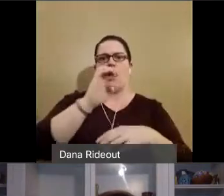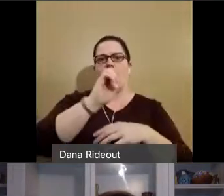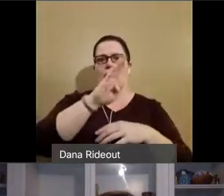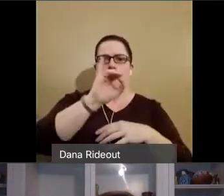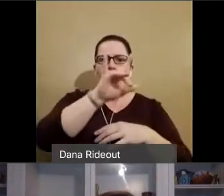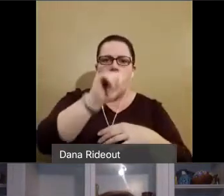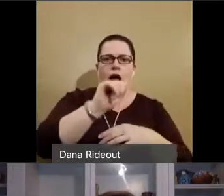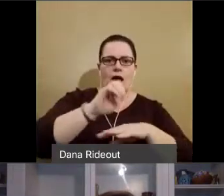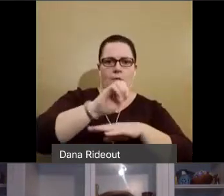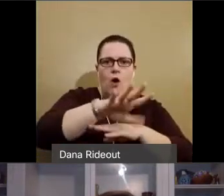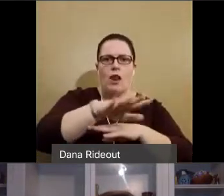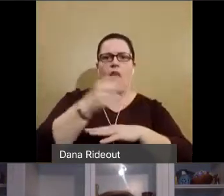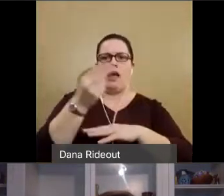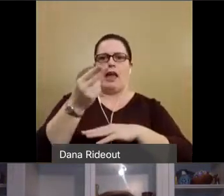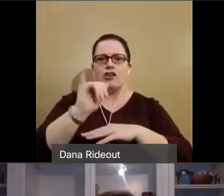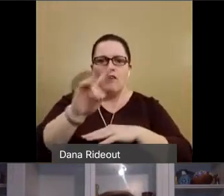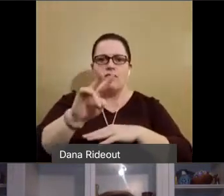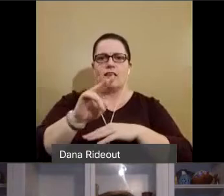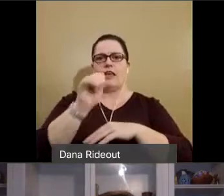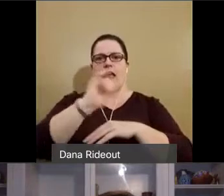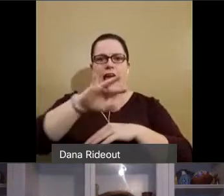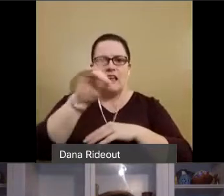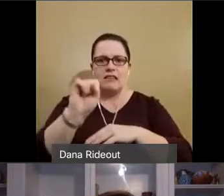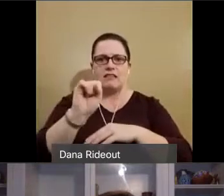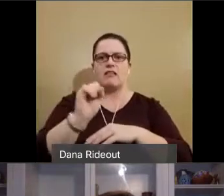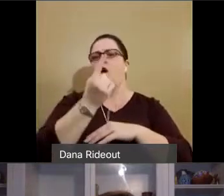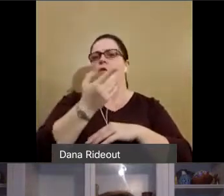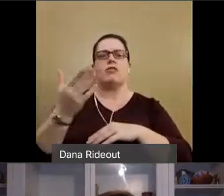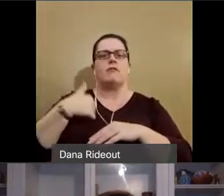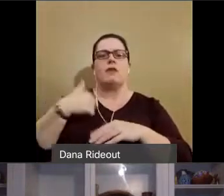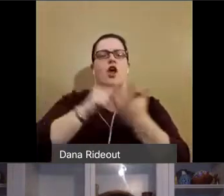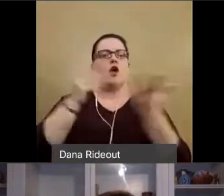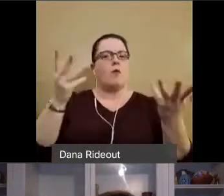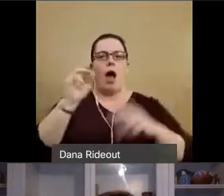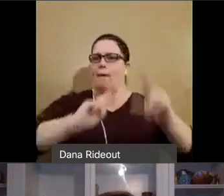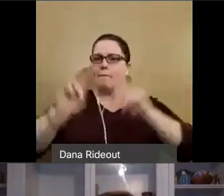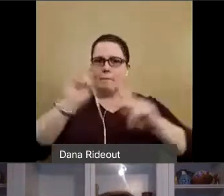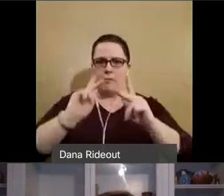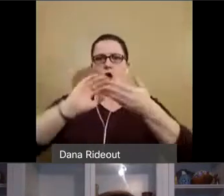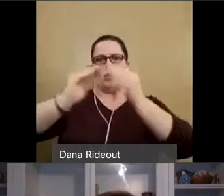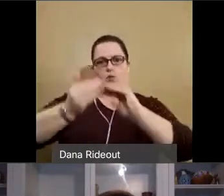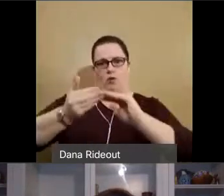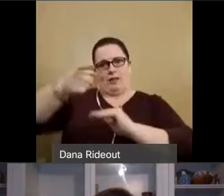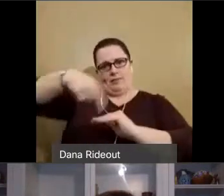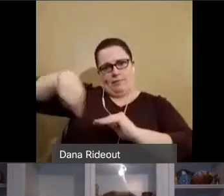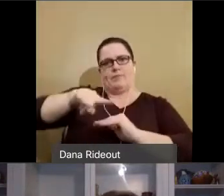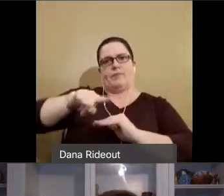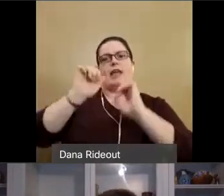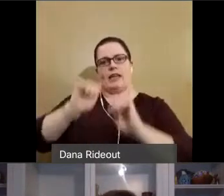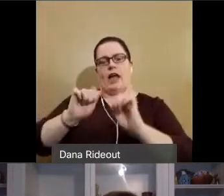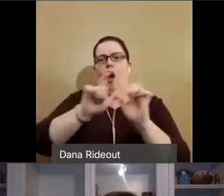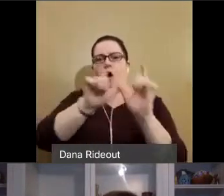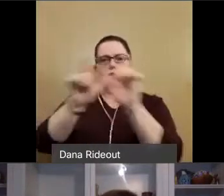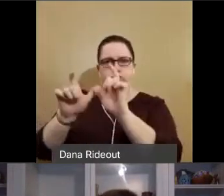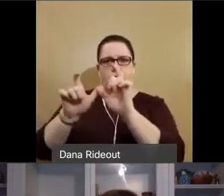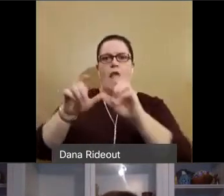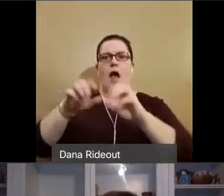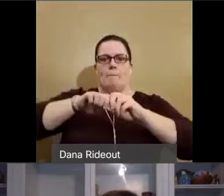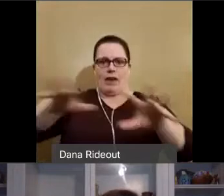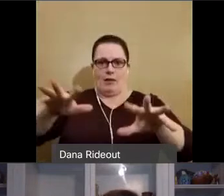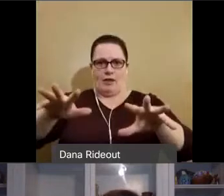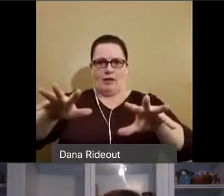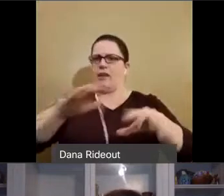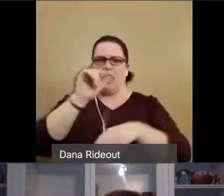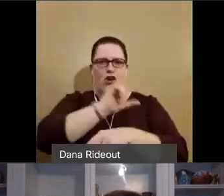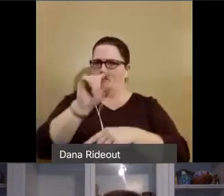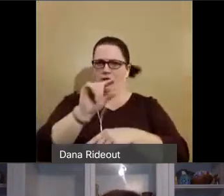Is the 1 thing I've learned it's people and communities not governments that stop pandemic. It's our own behaviors is what we do is how we interrelate.